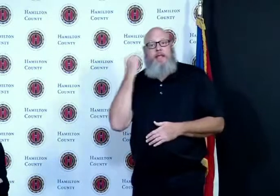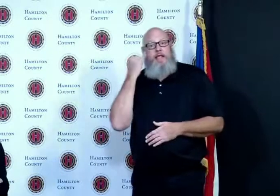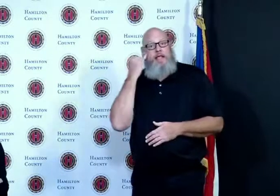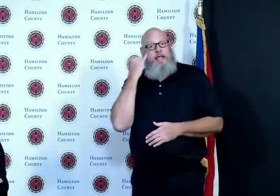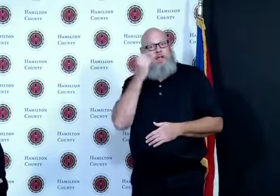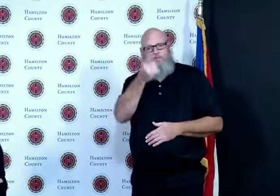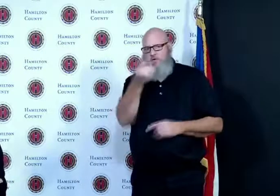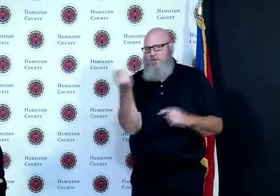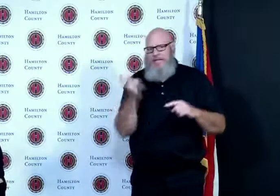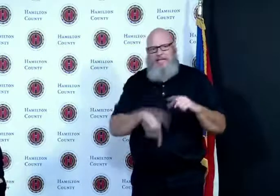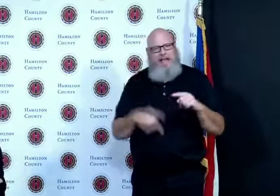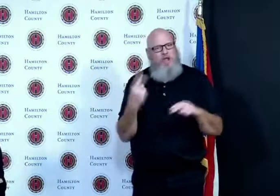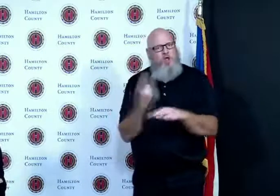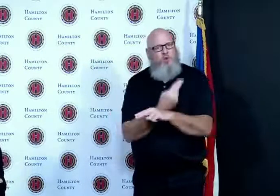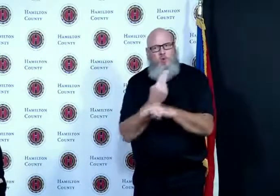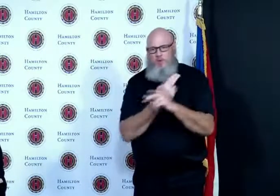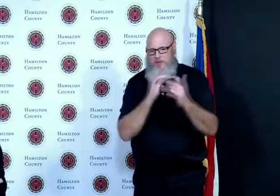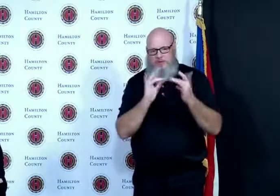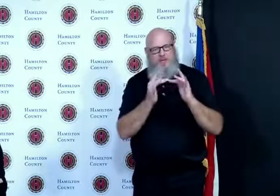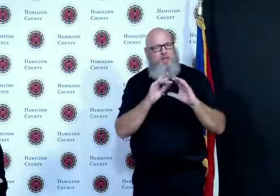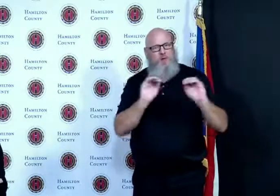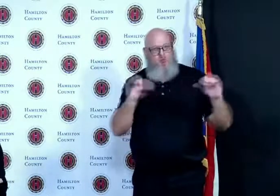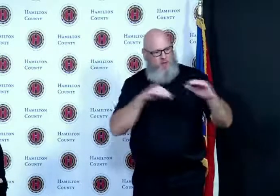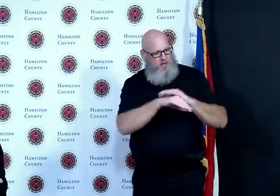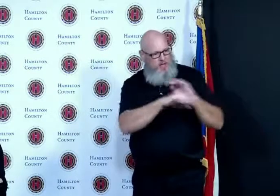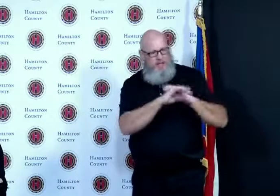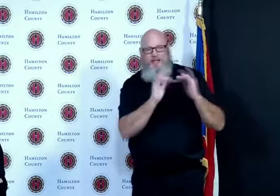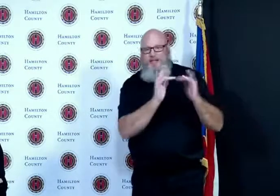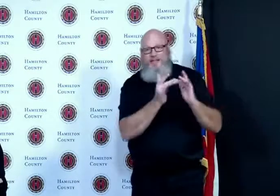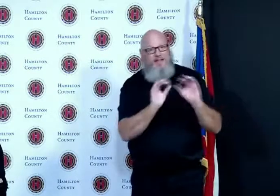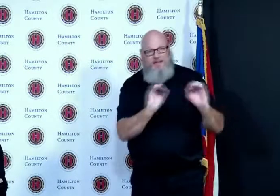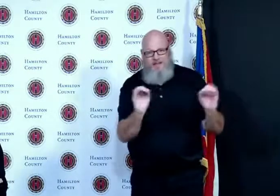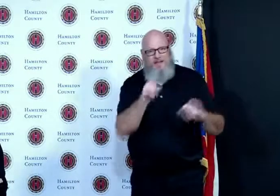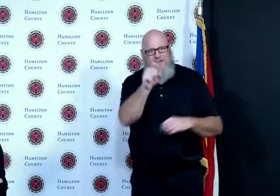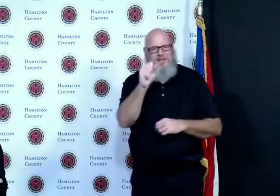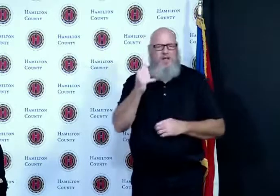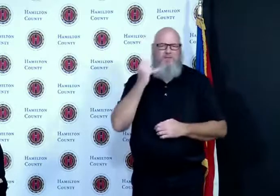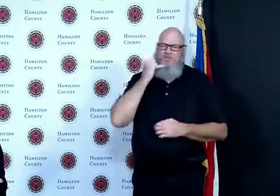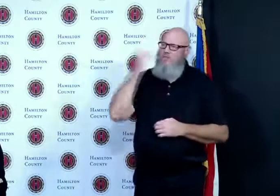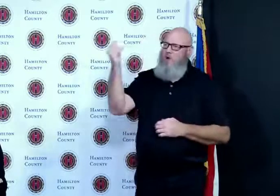staffing that hotline they have received over 2,000 calls as of today and that was